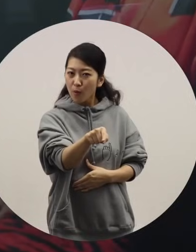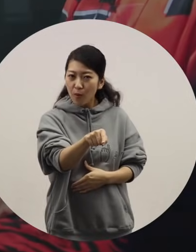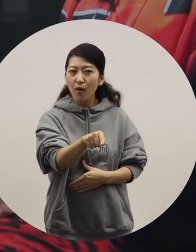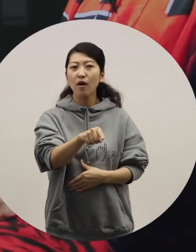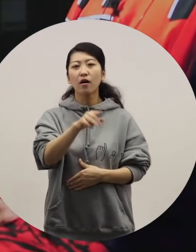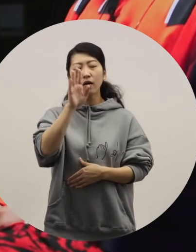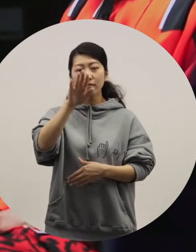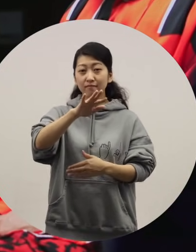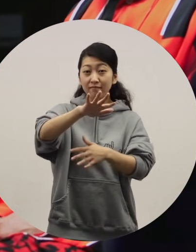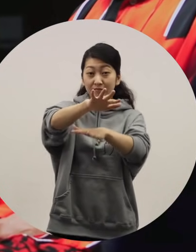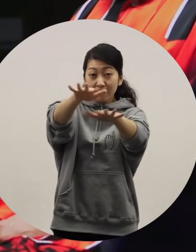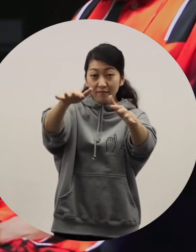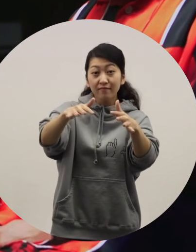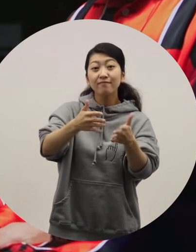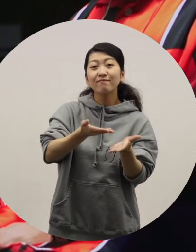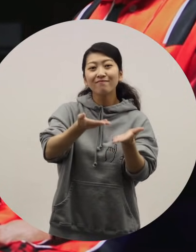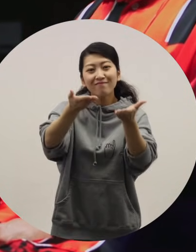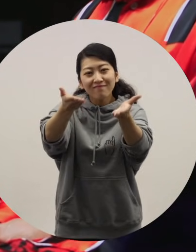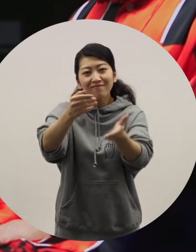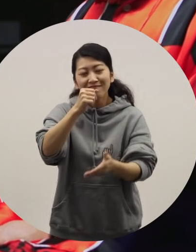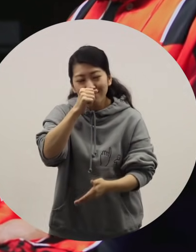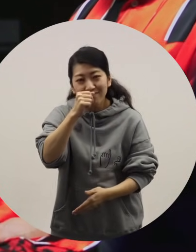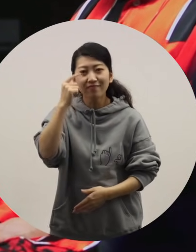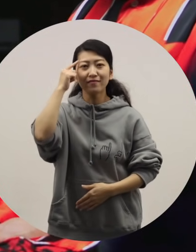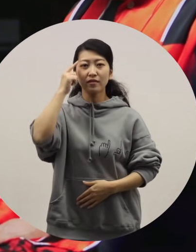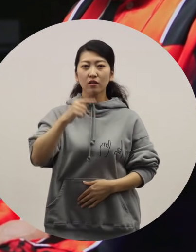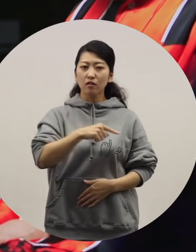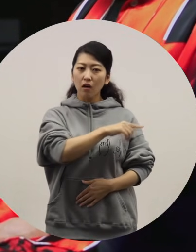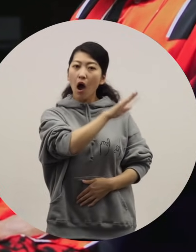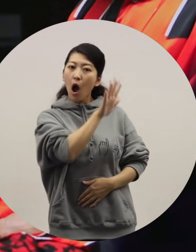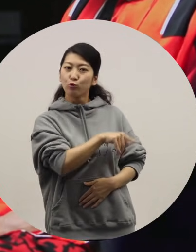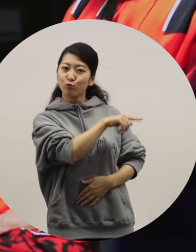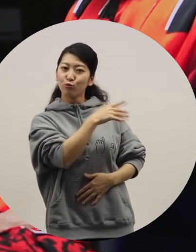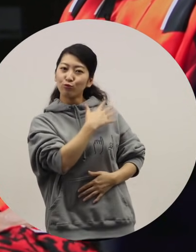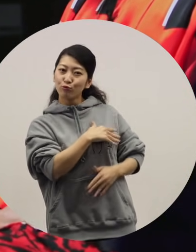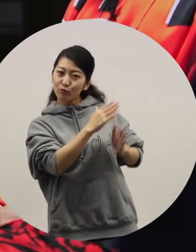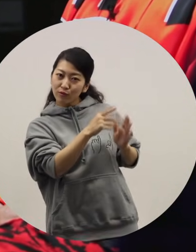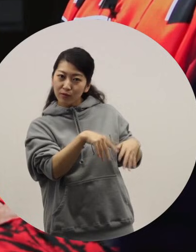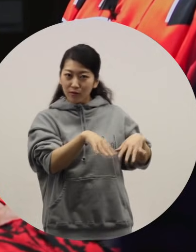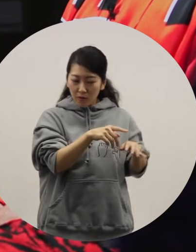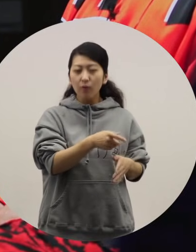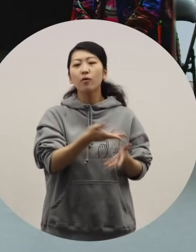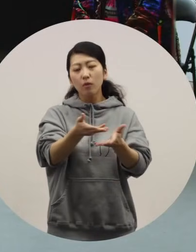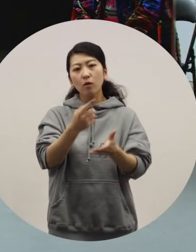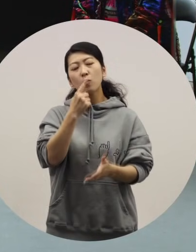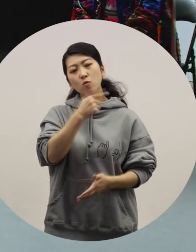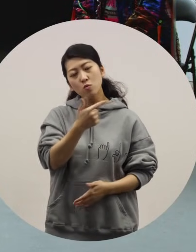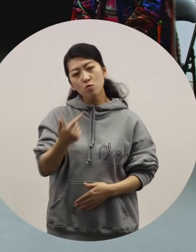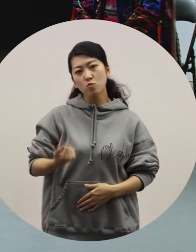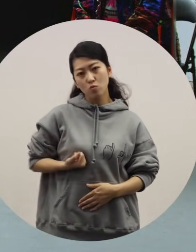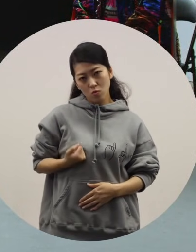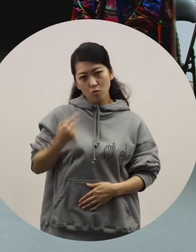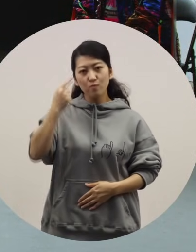I want that message to reach many people. To convey this message to other people through this channel has been very interesting for me.